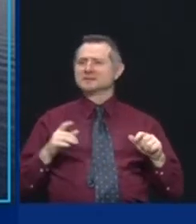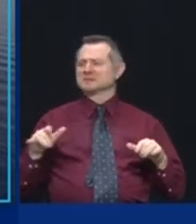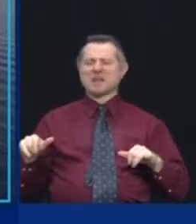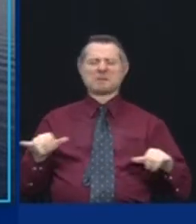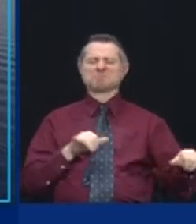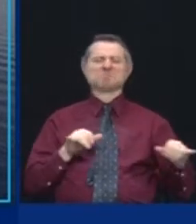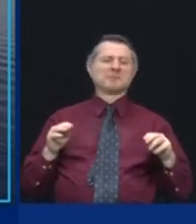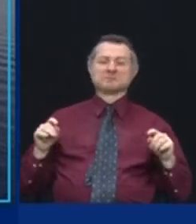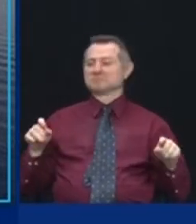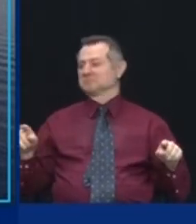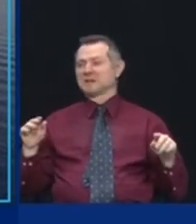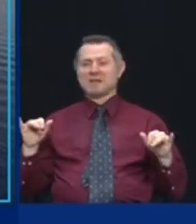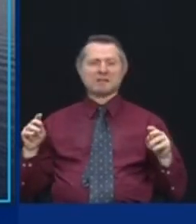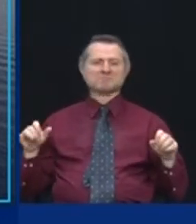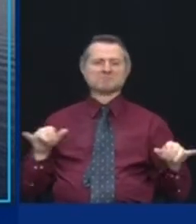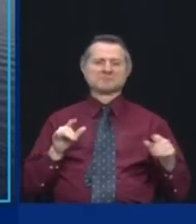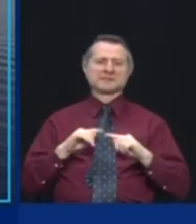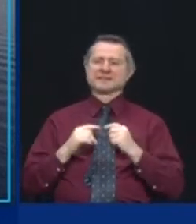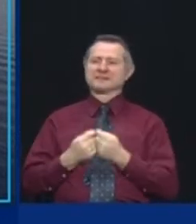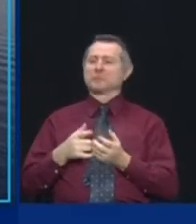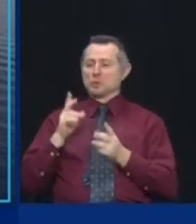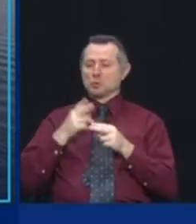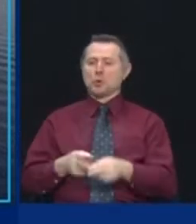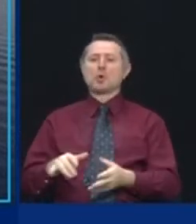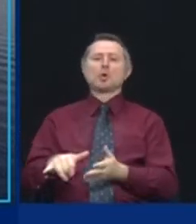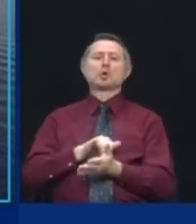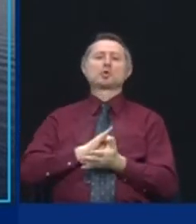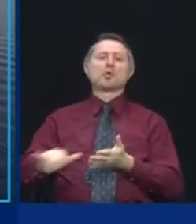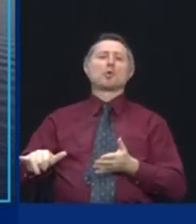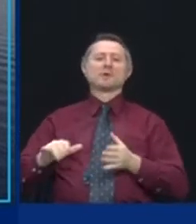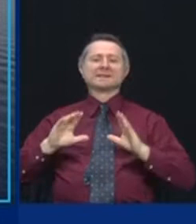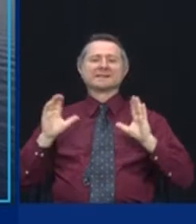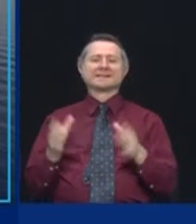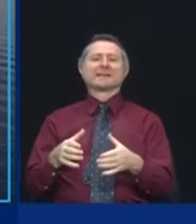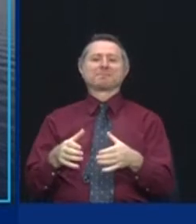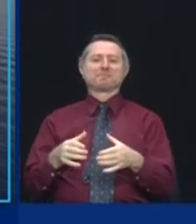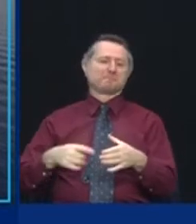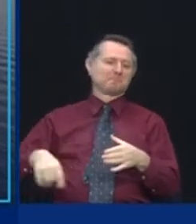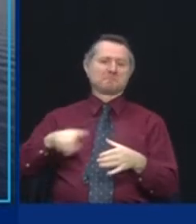AND WHY DO WE GET A VACCINE? AT THE END OF THE DAY, WE'RE YANKEES FANS, METS FANS. BUT WE'RE ALL ON THE SAME TEAM